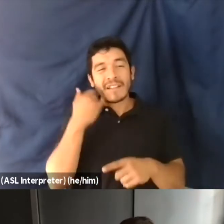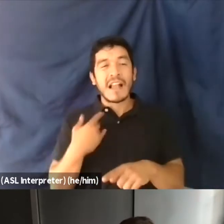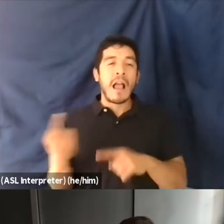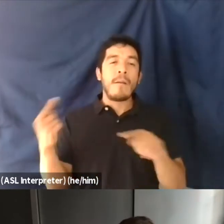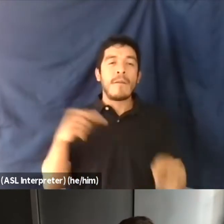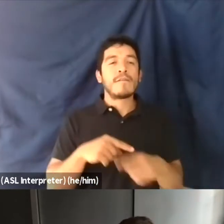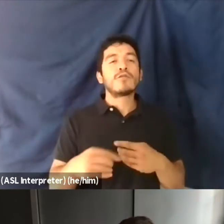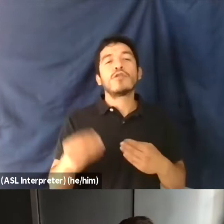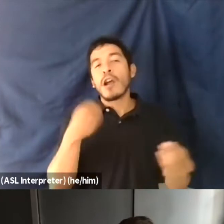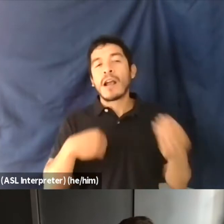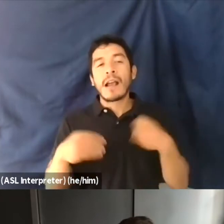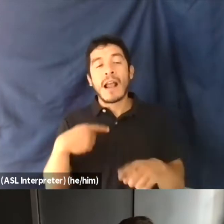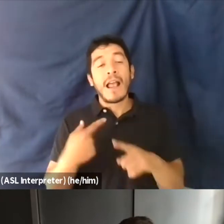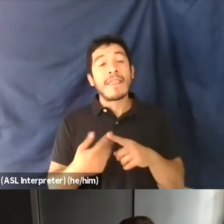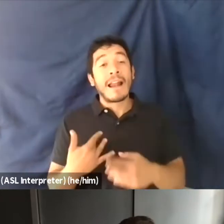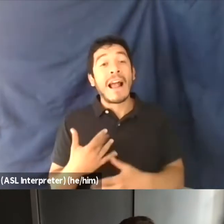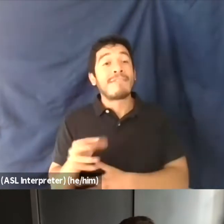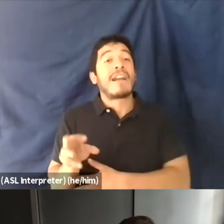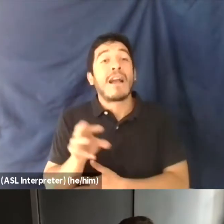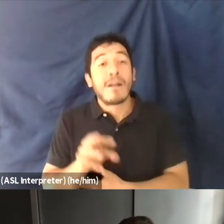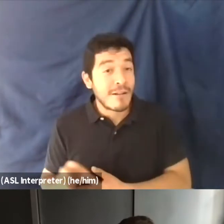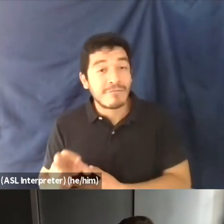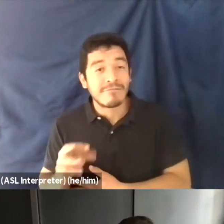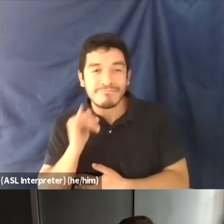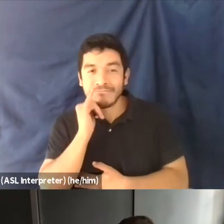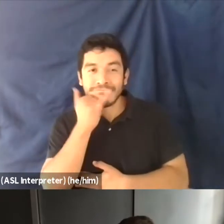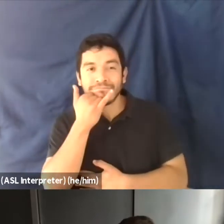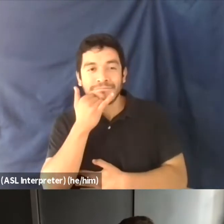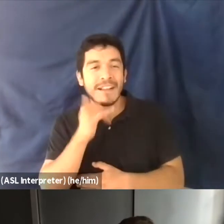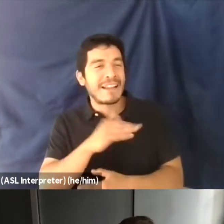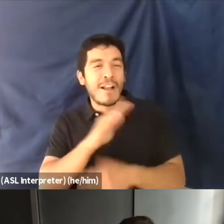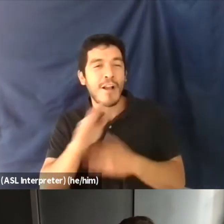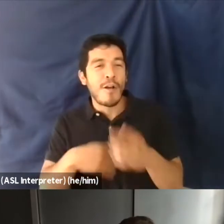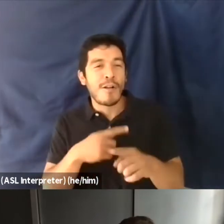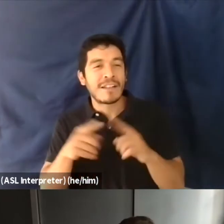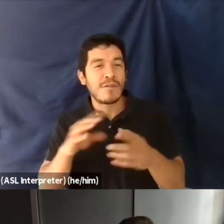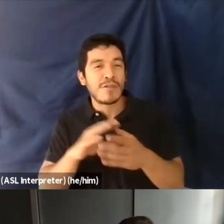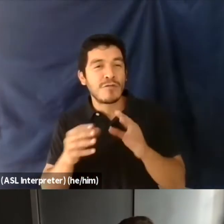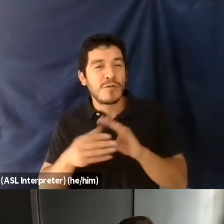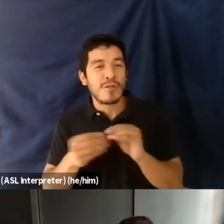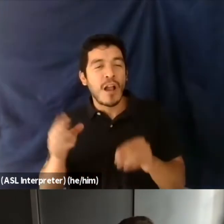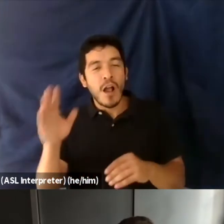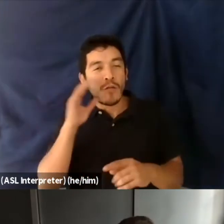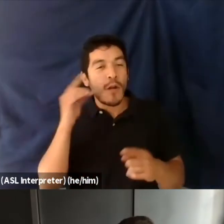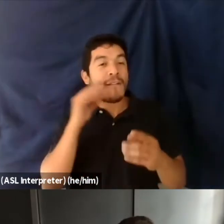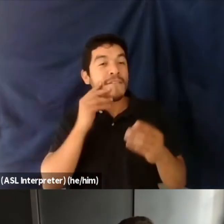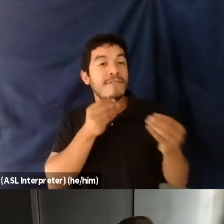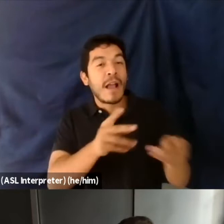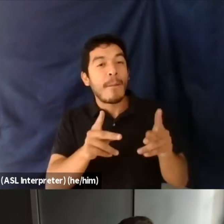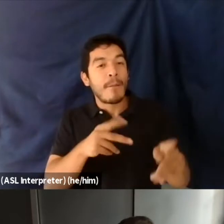and we may have the camera with us, that's a whole other different story to her, you know, she's getting a feed people and then we get to see mama,